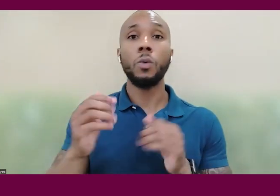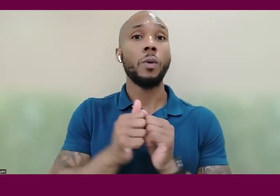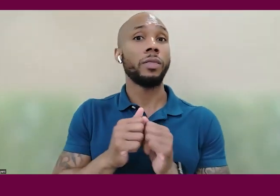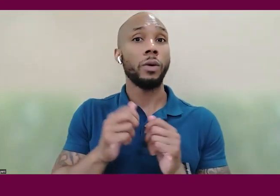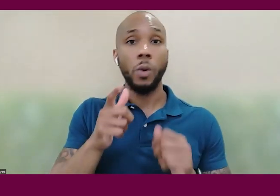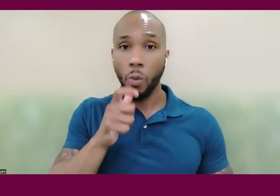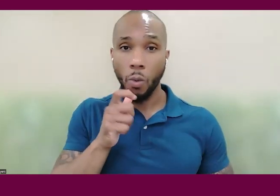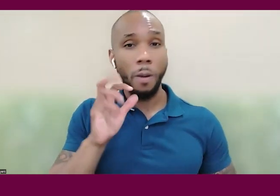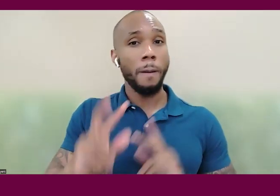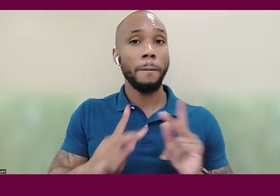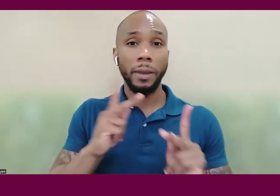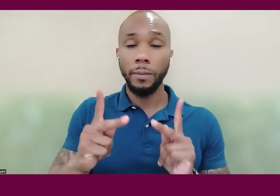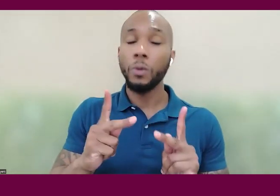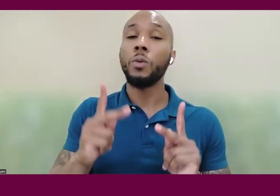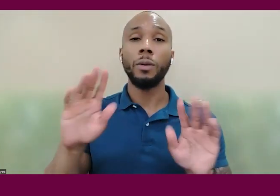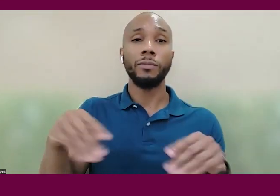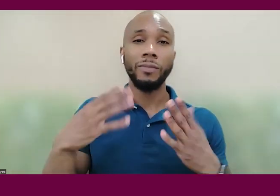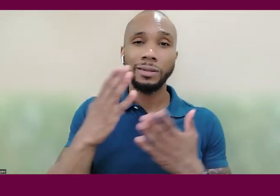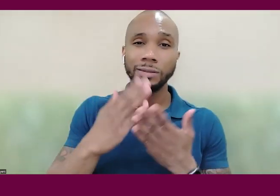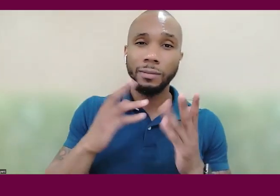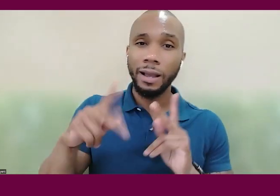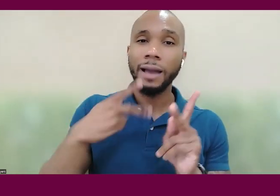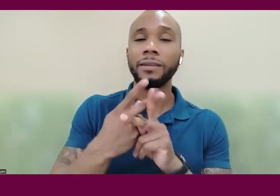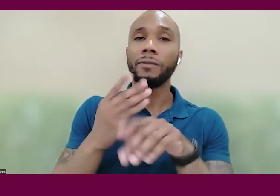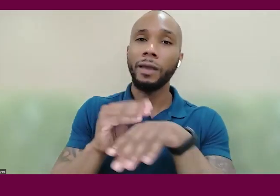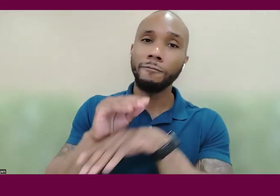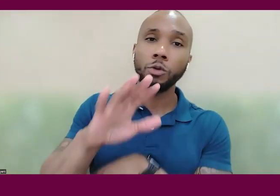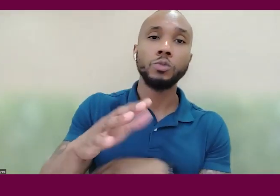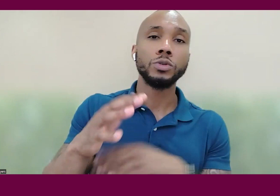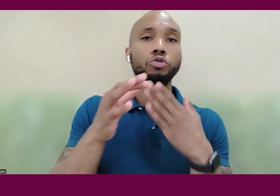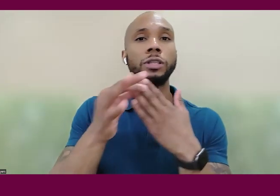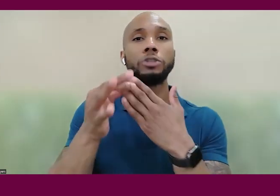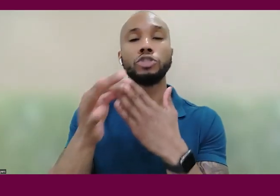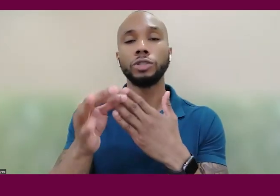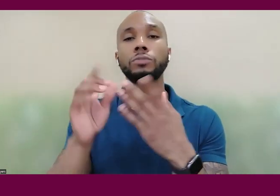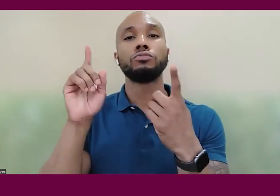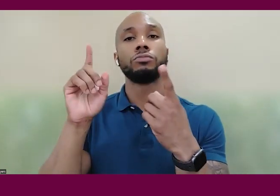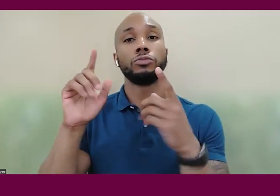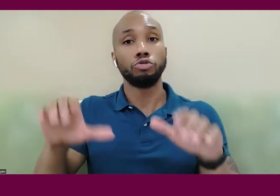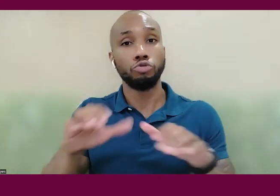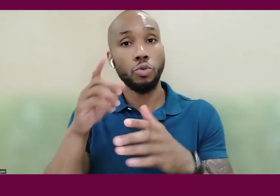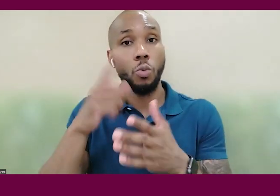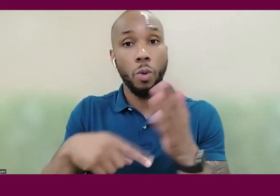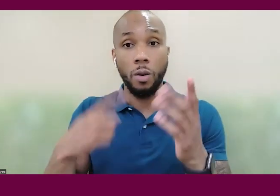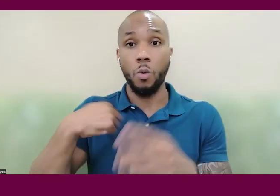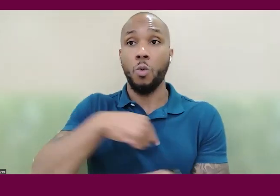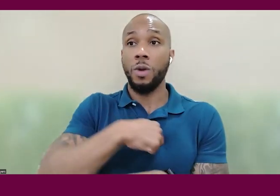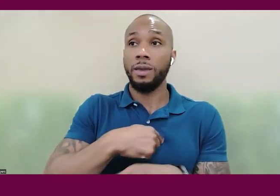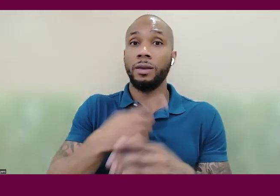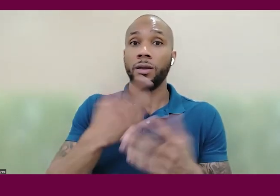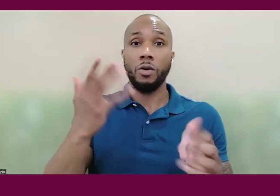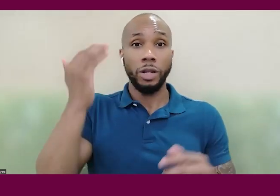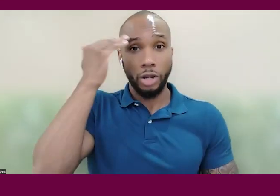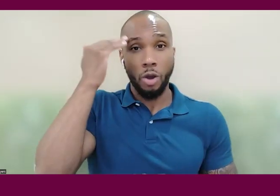who we're giving some type of influence and leadership to, to do what we know needs to